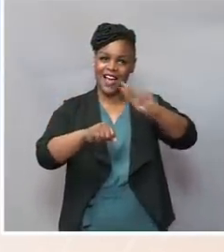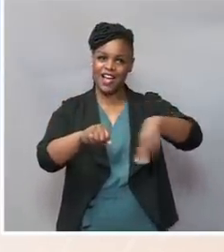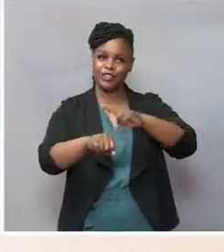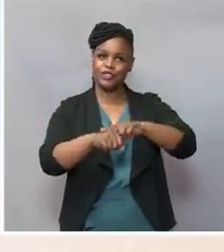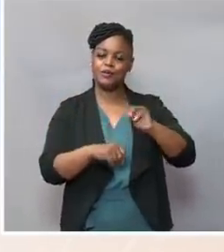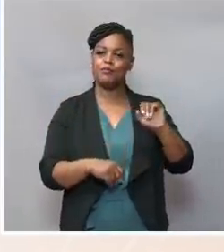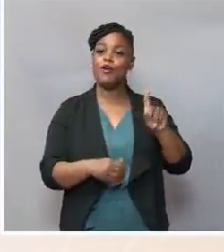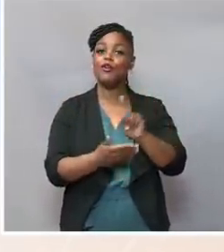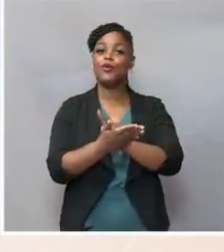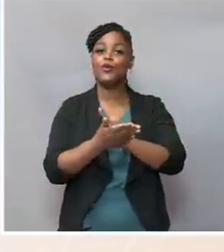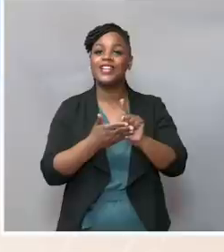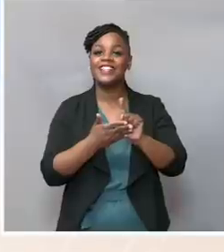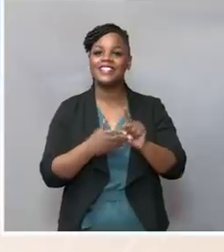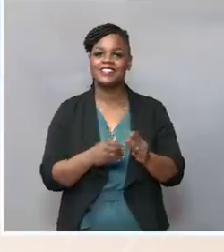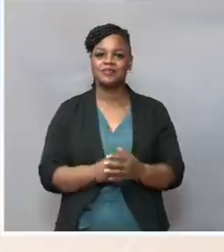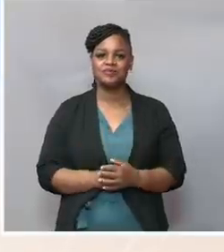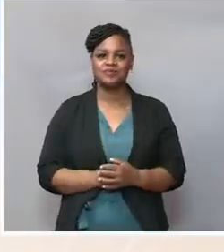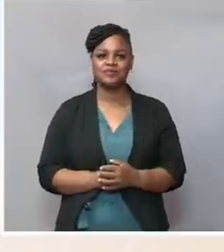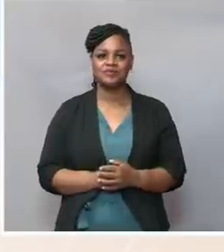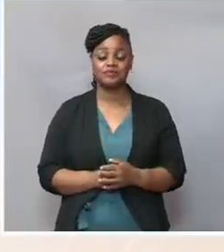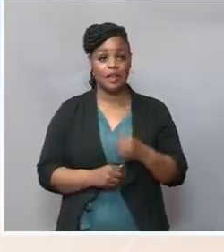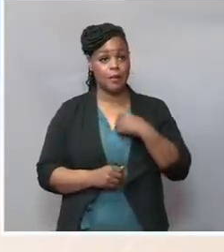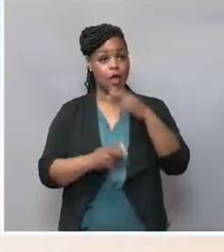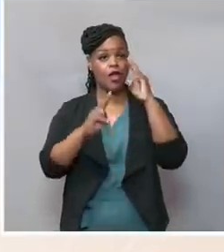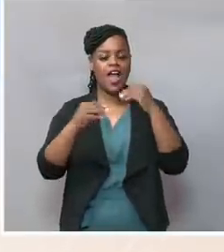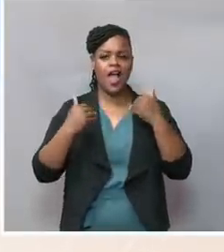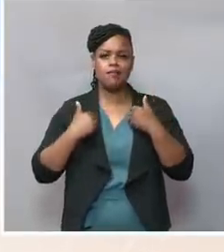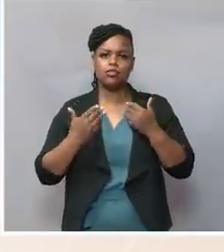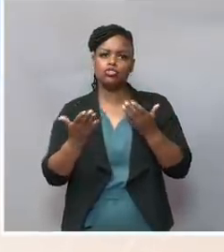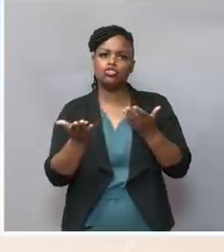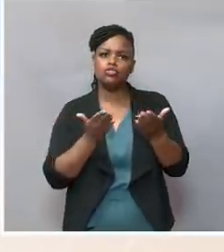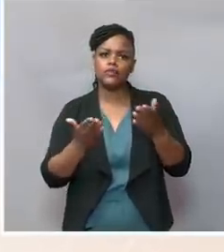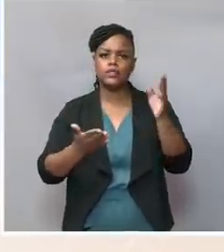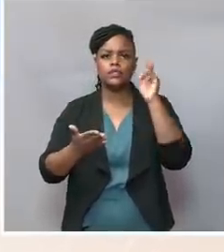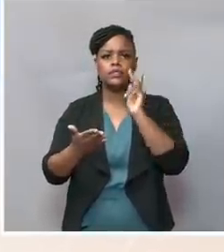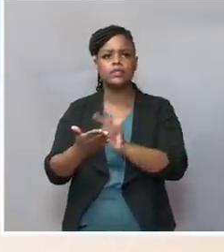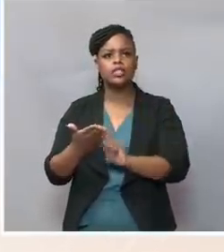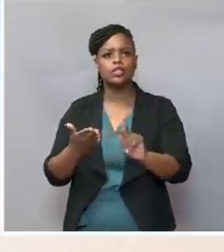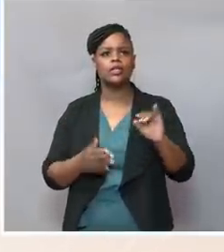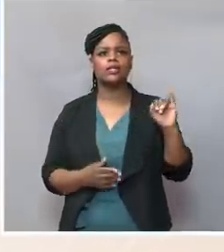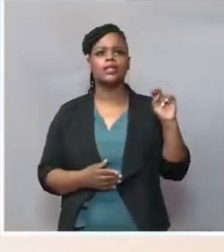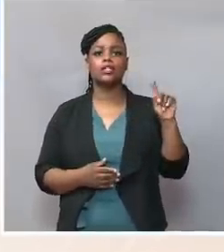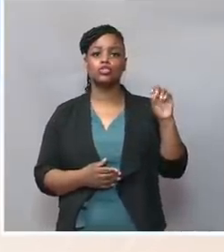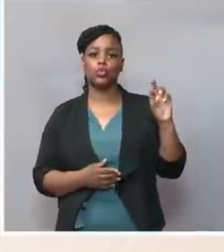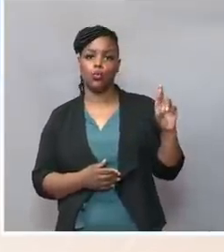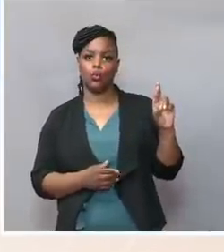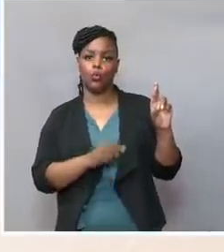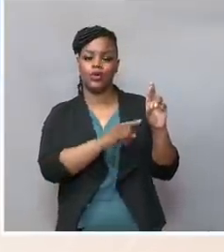as our Secretary of the Interior. Madam Vice President sends her love and says hello